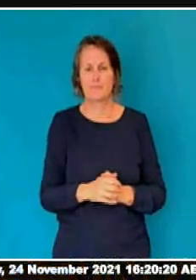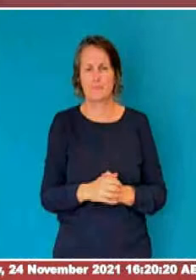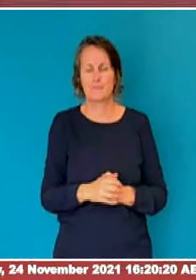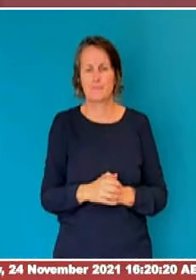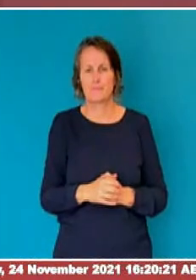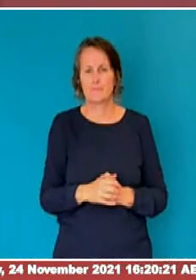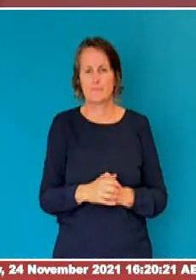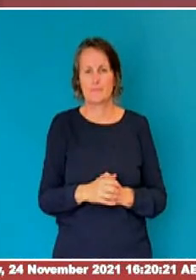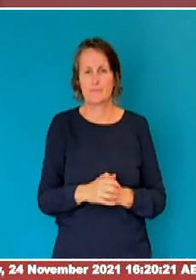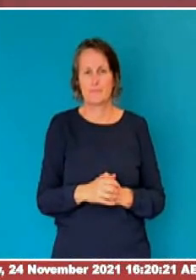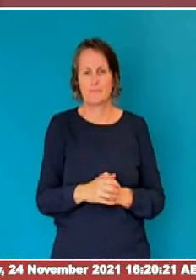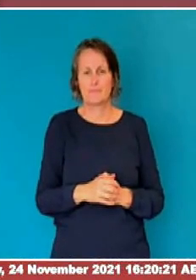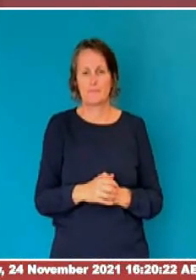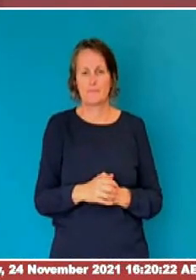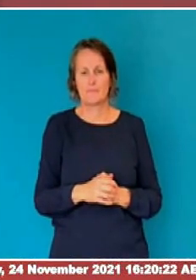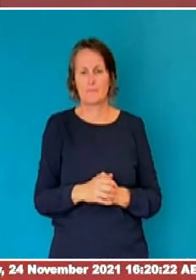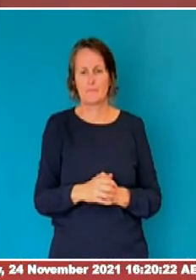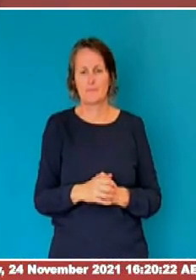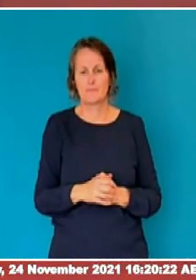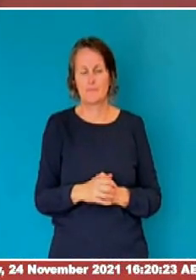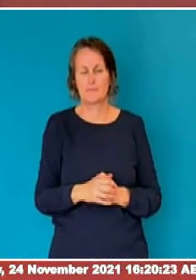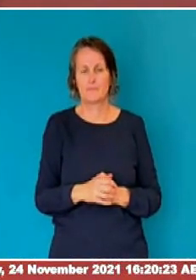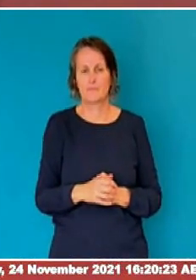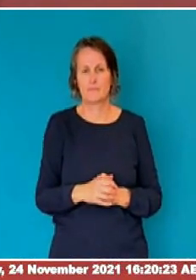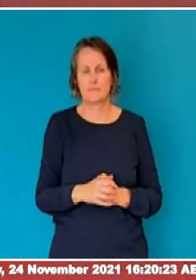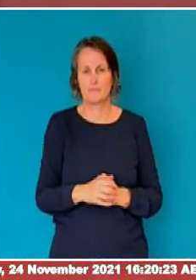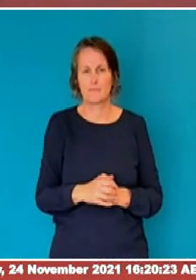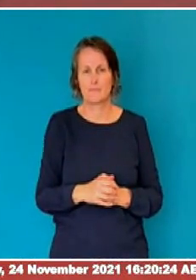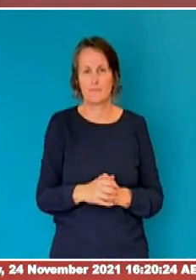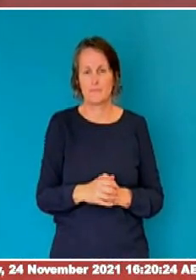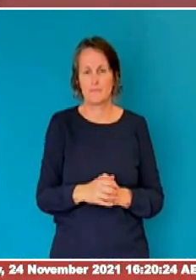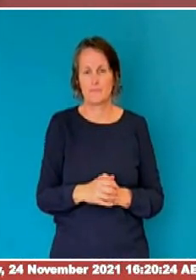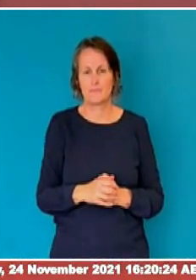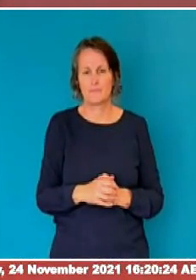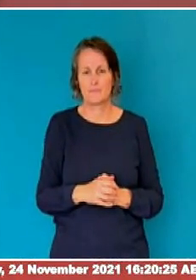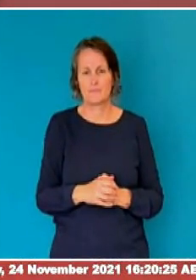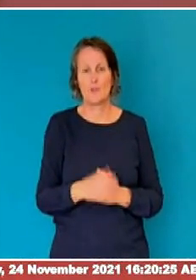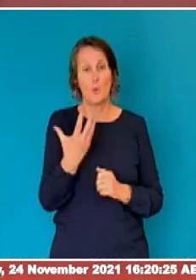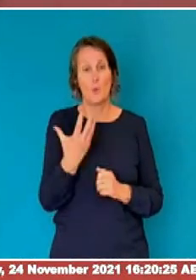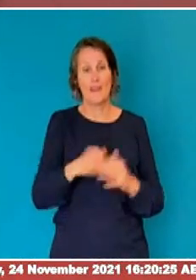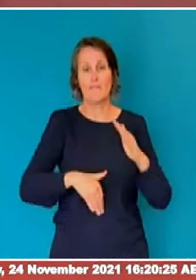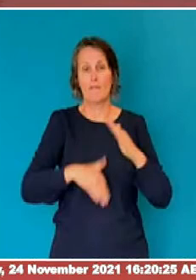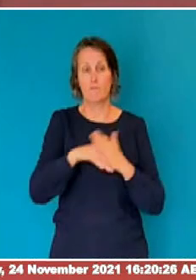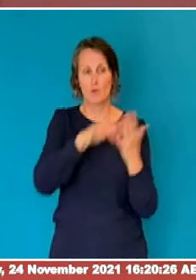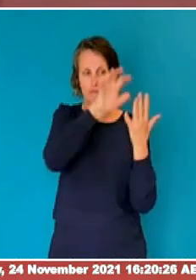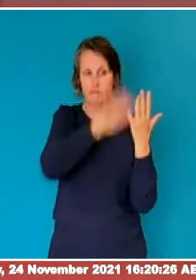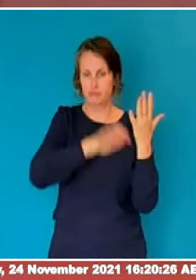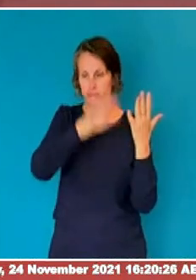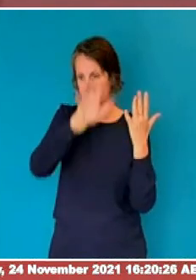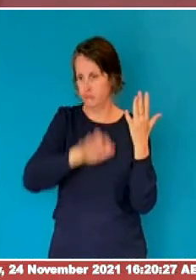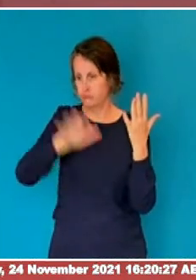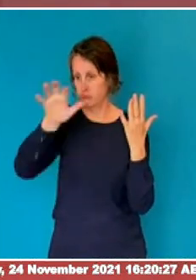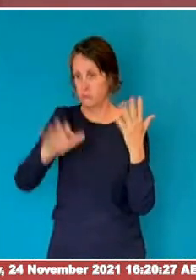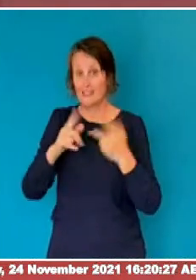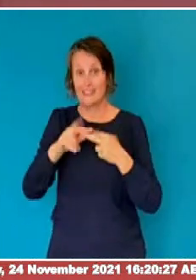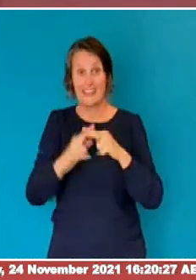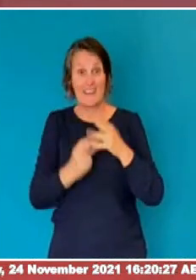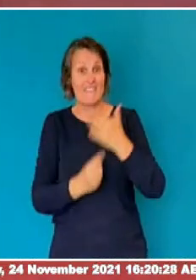a complete record of the workplace injuries so we track every single individual.